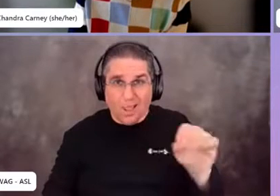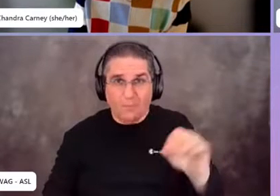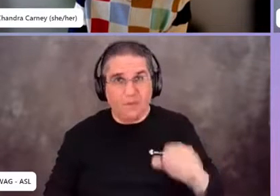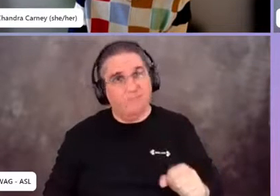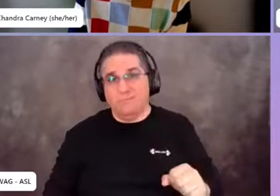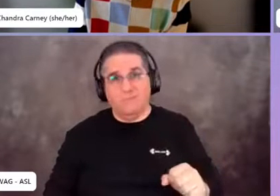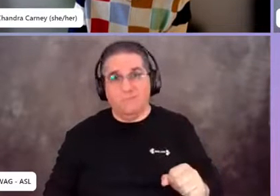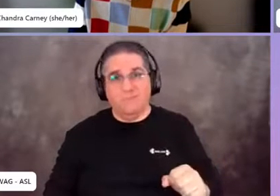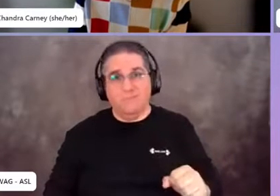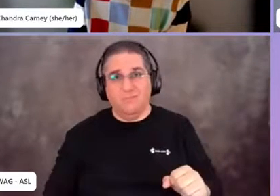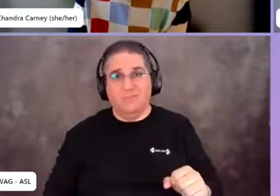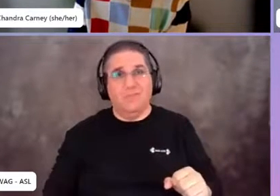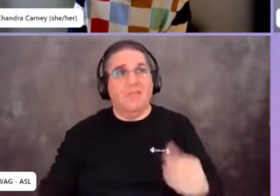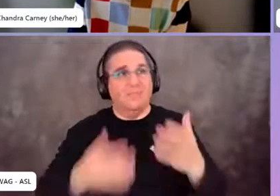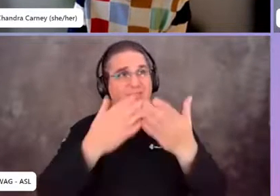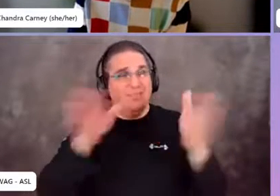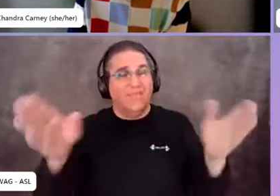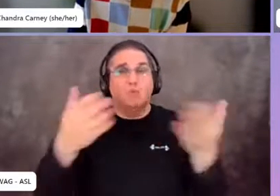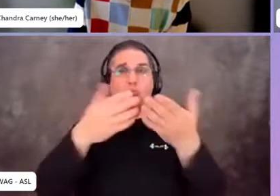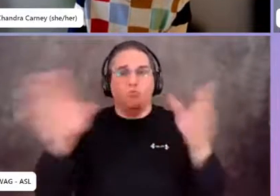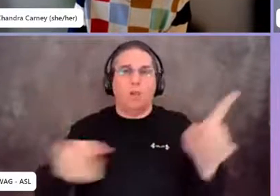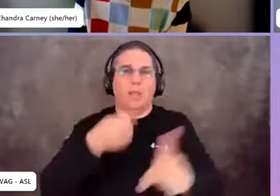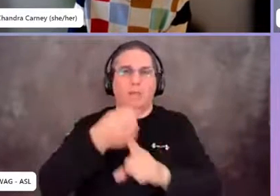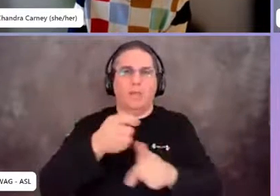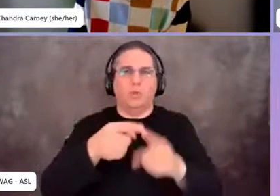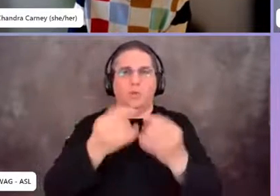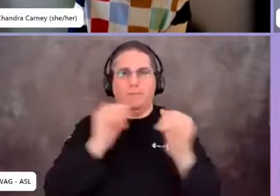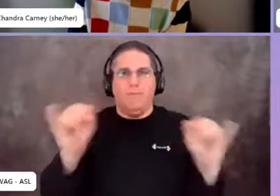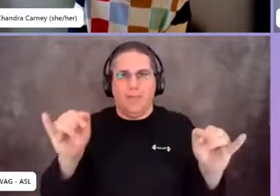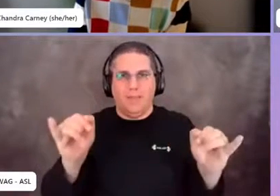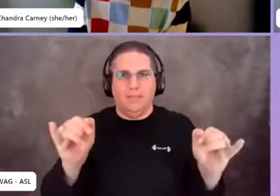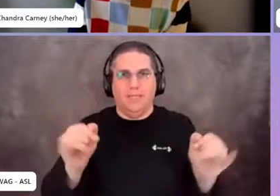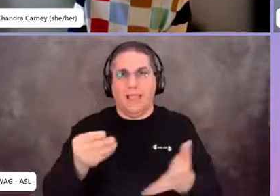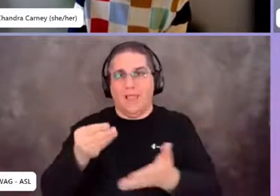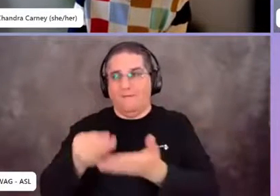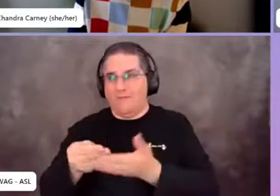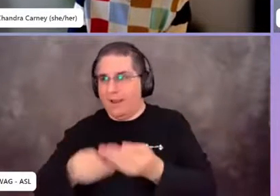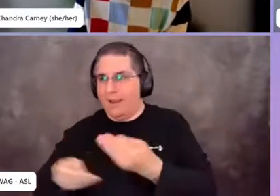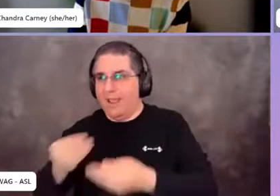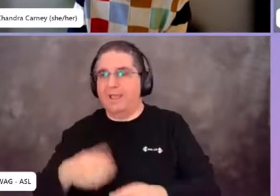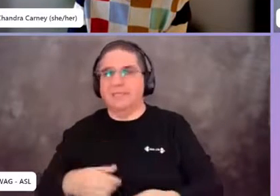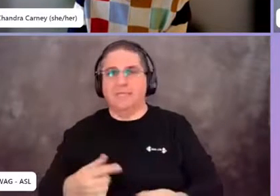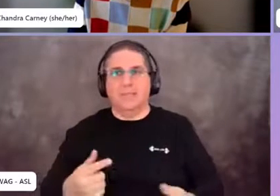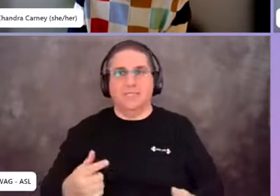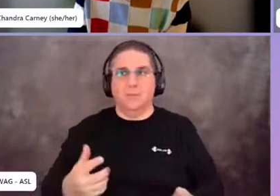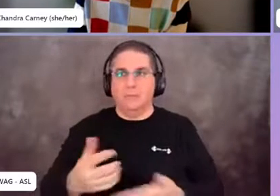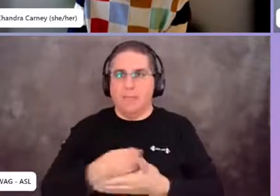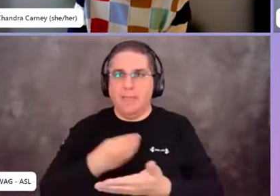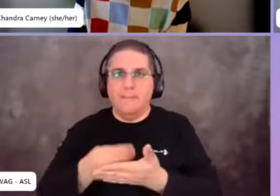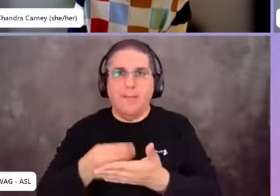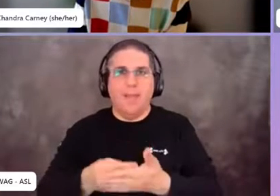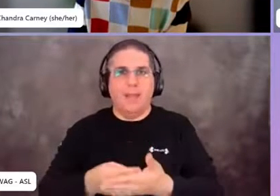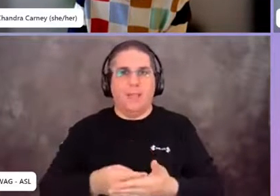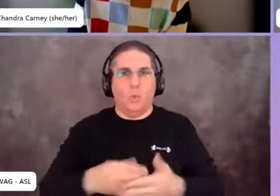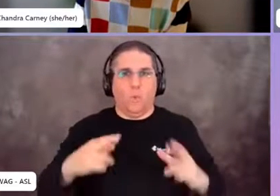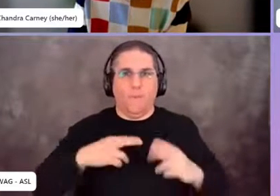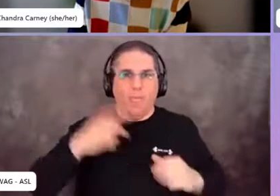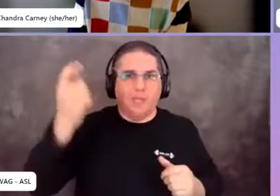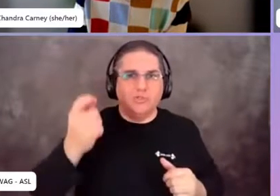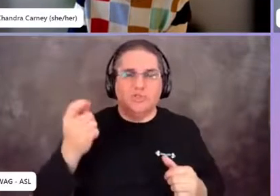appointments online, medical appointments, it's not just one company where you are not able to do that independently.